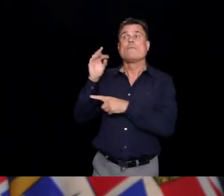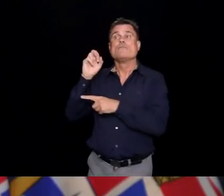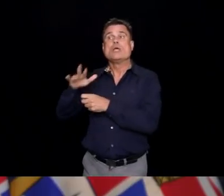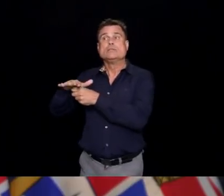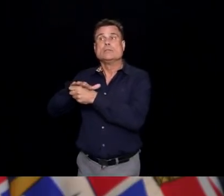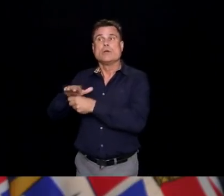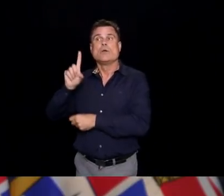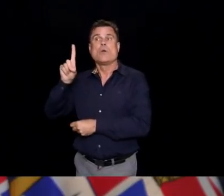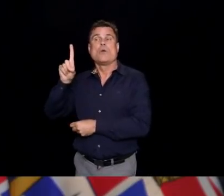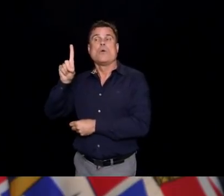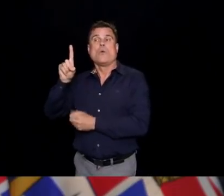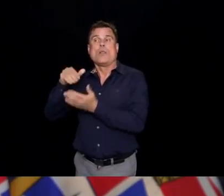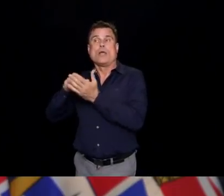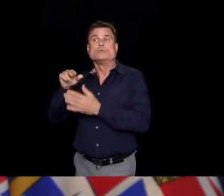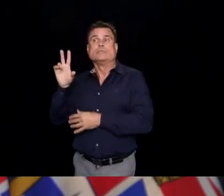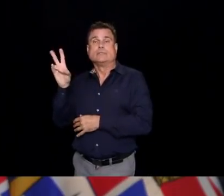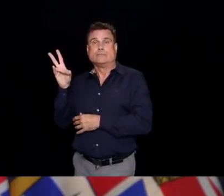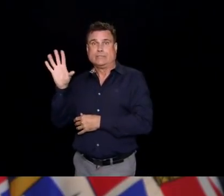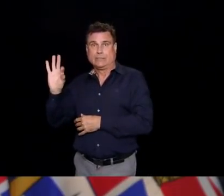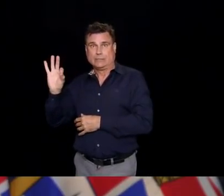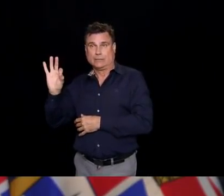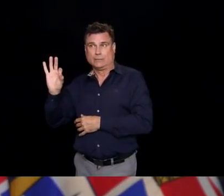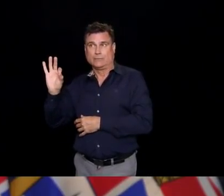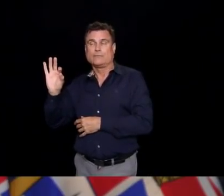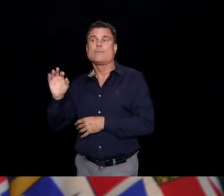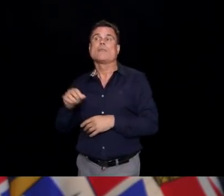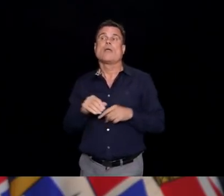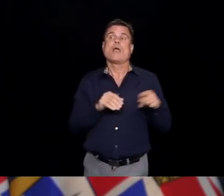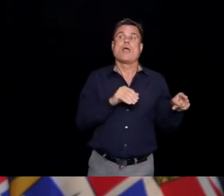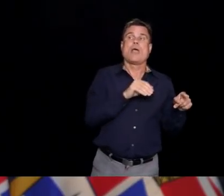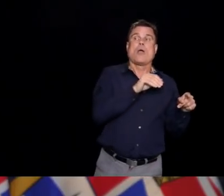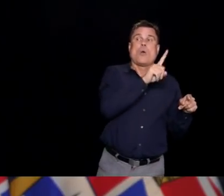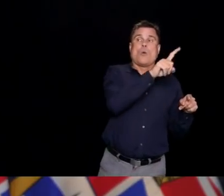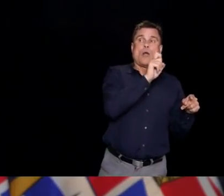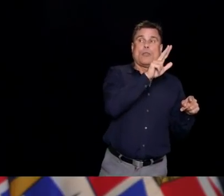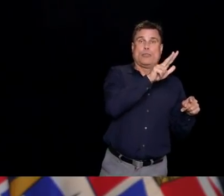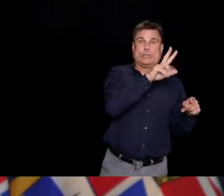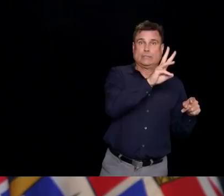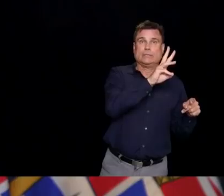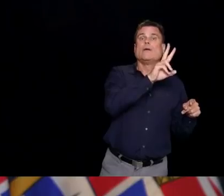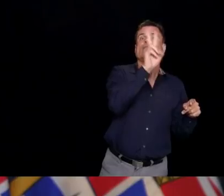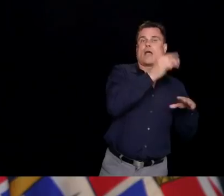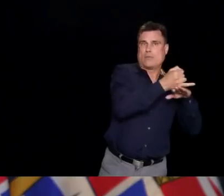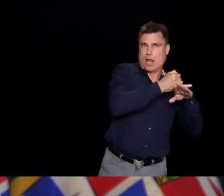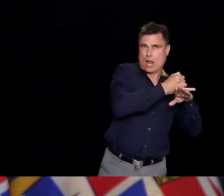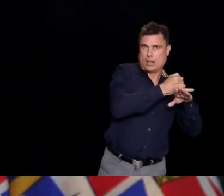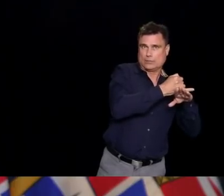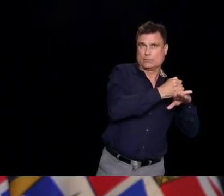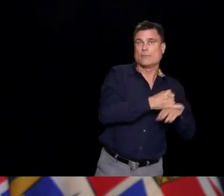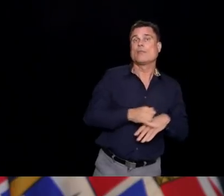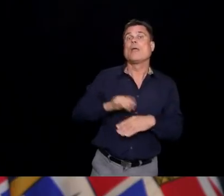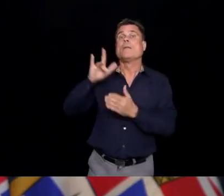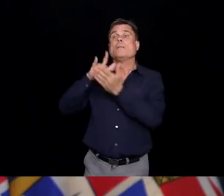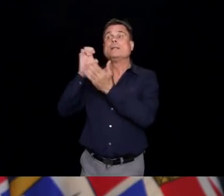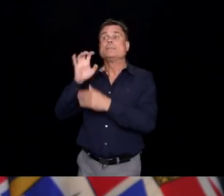in the Vancouver coastal health region, 1676 people in the Fraser health region, 136 people in the Vancouver Island health region, 235 people now in the inter-